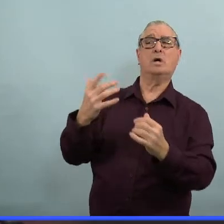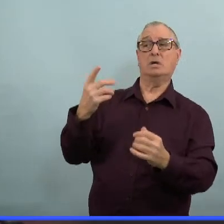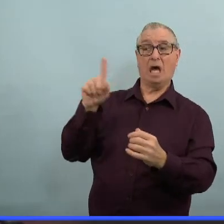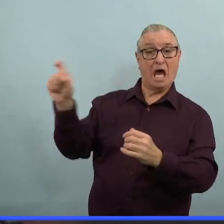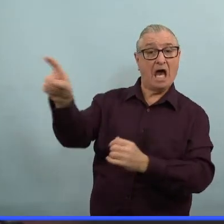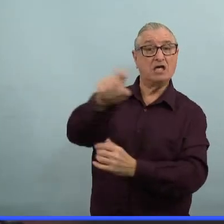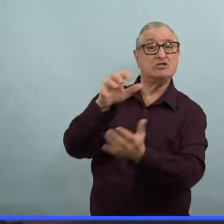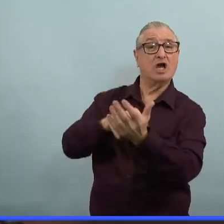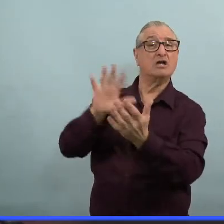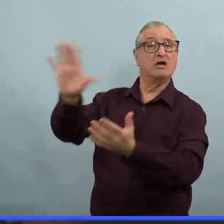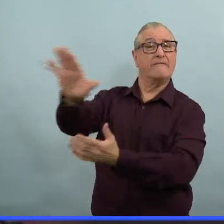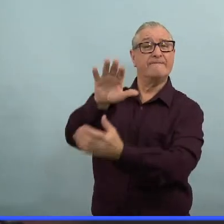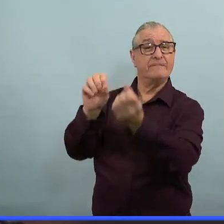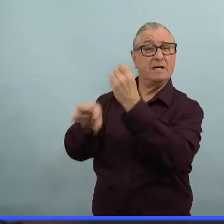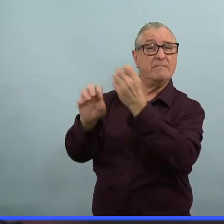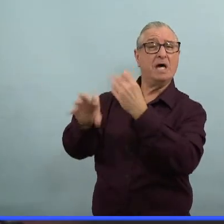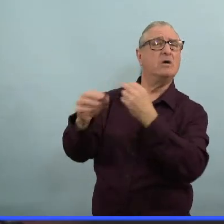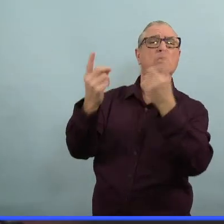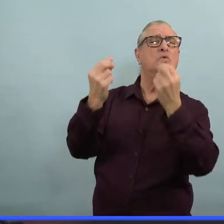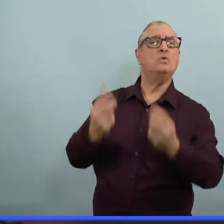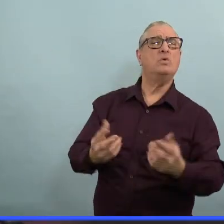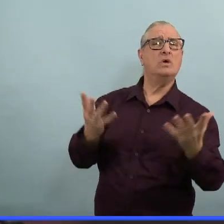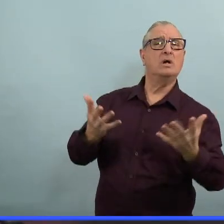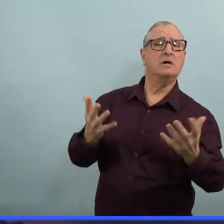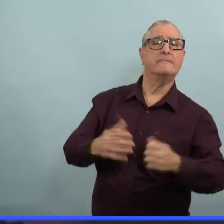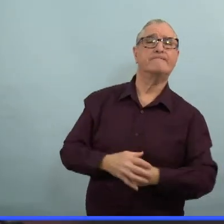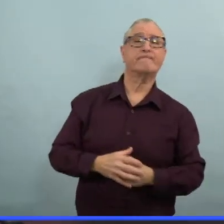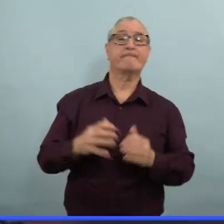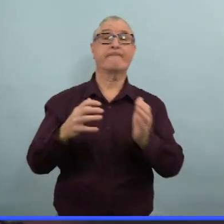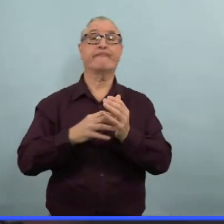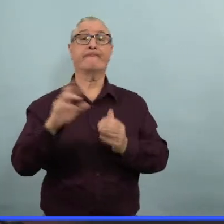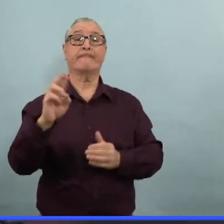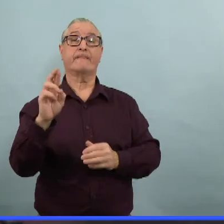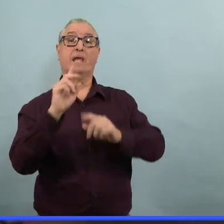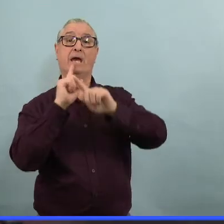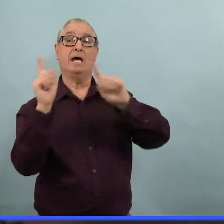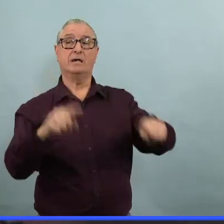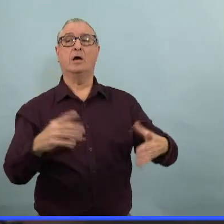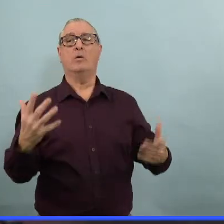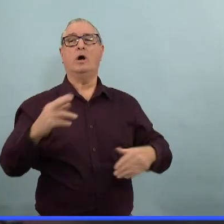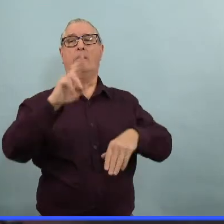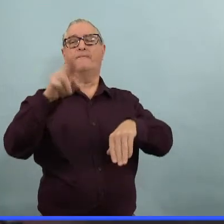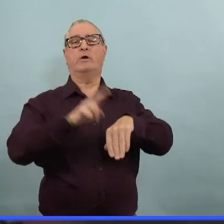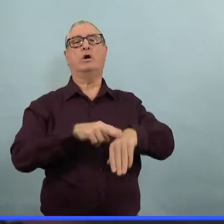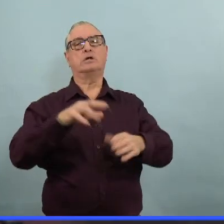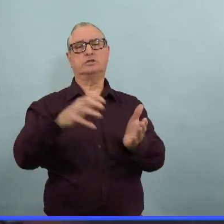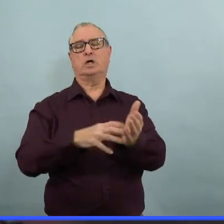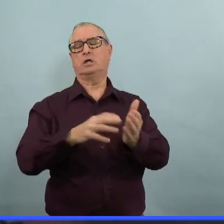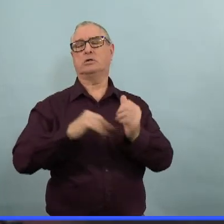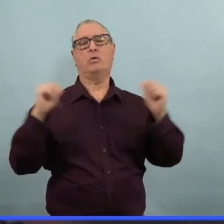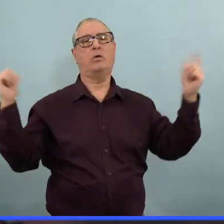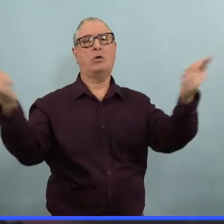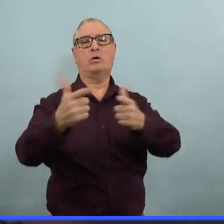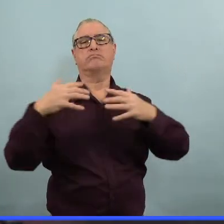things so so i mean there's no no doubt there is that strain do we use public health restrictions